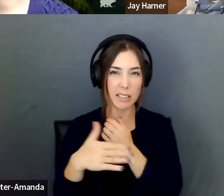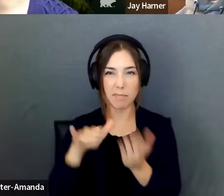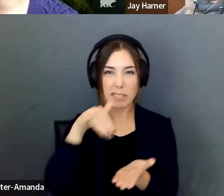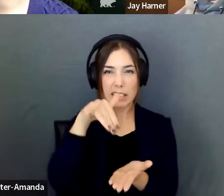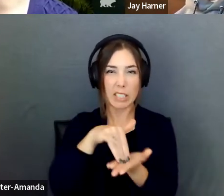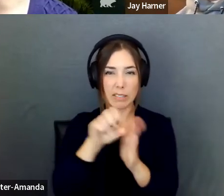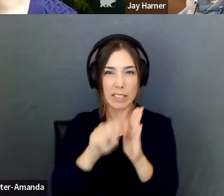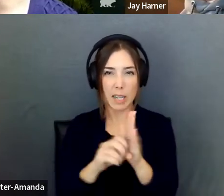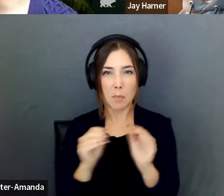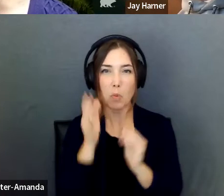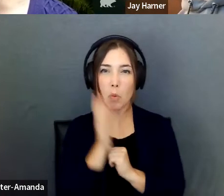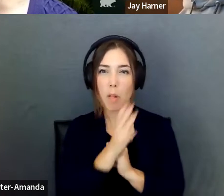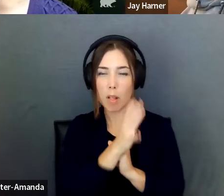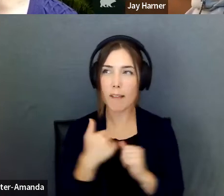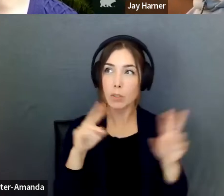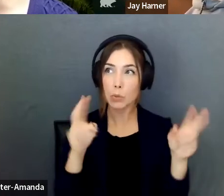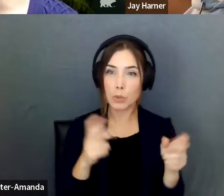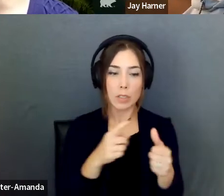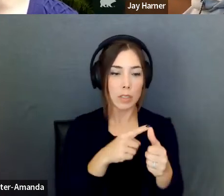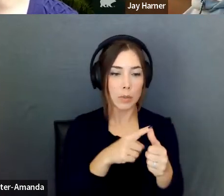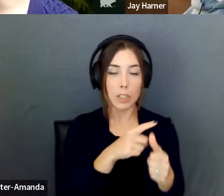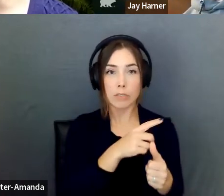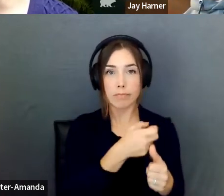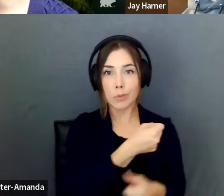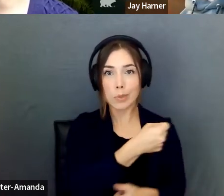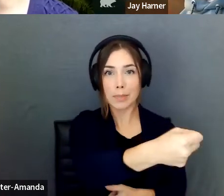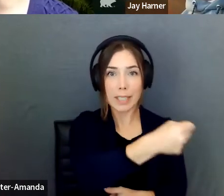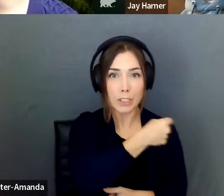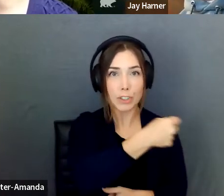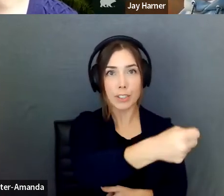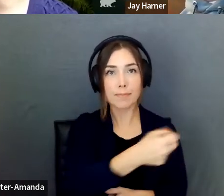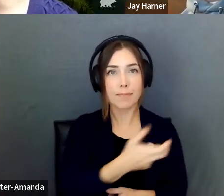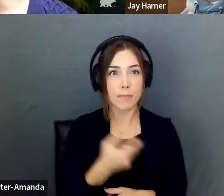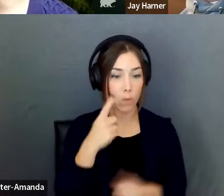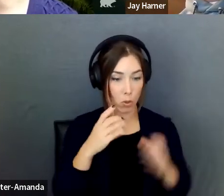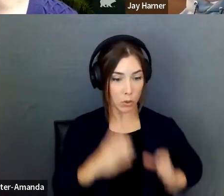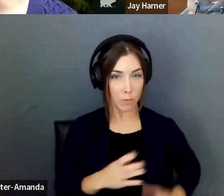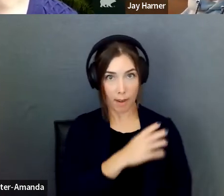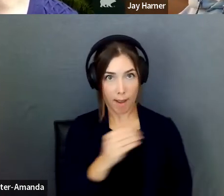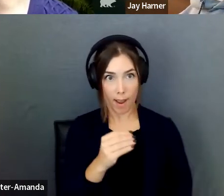We have issues with transportation not only for consumers but for direct care workers.